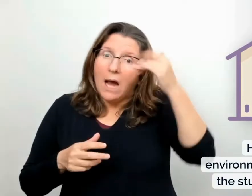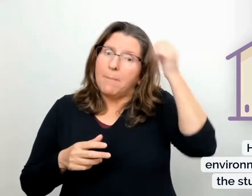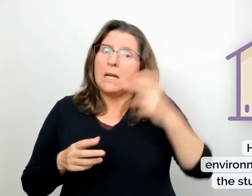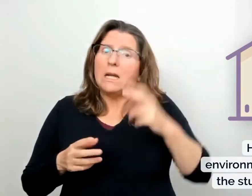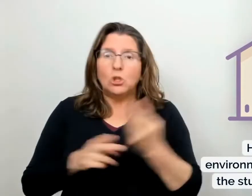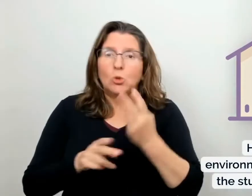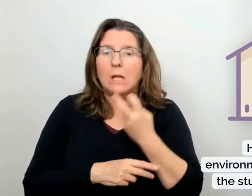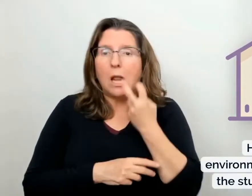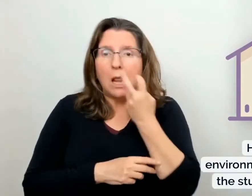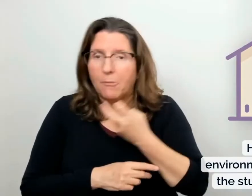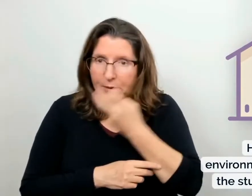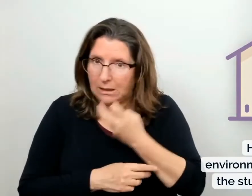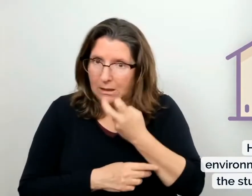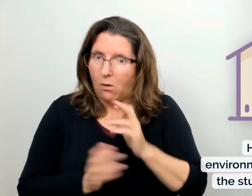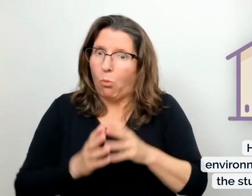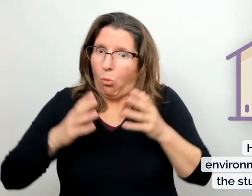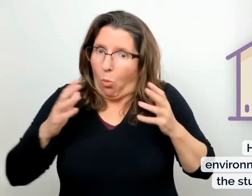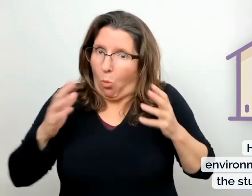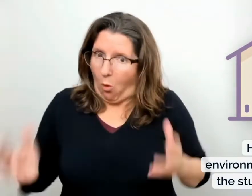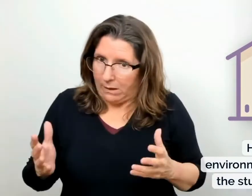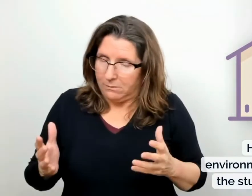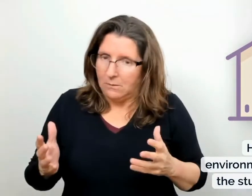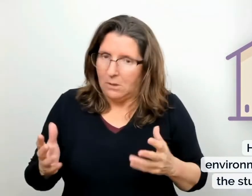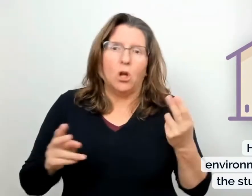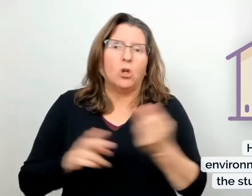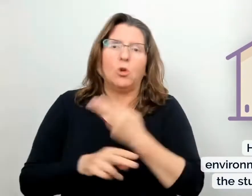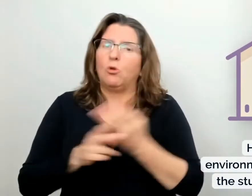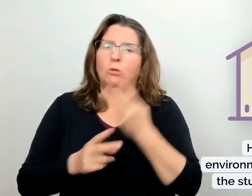Their learning needs were visual. They had to speechread a lot!